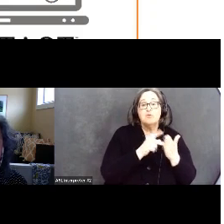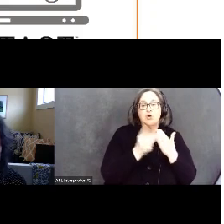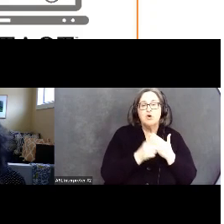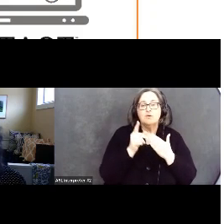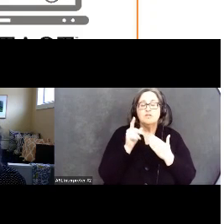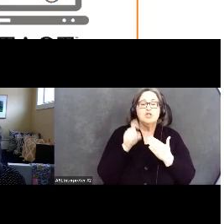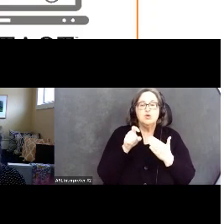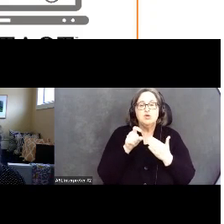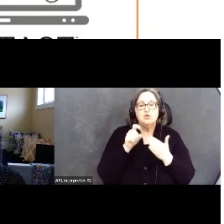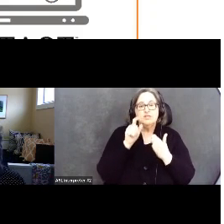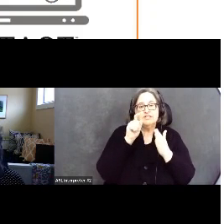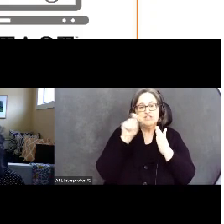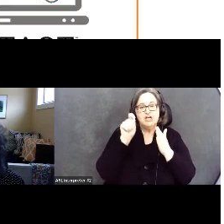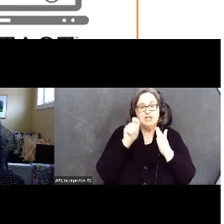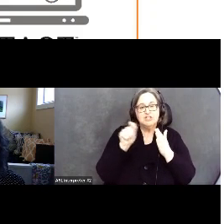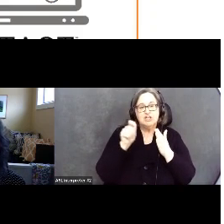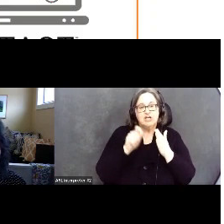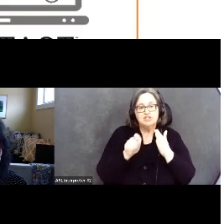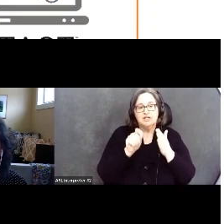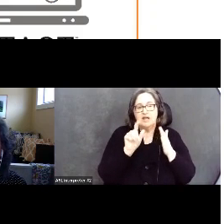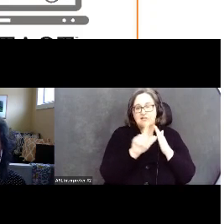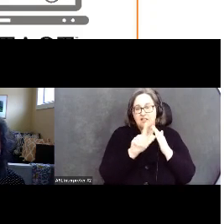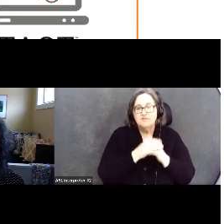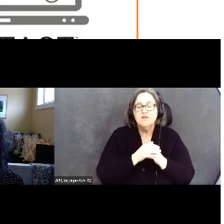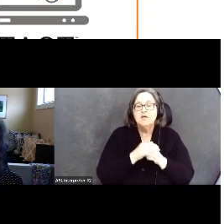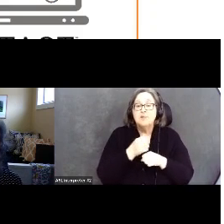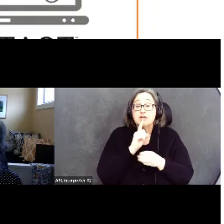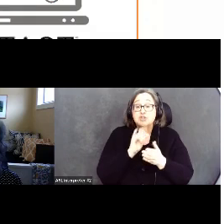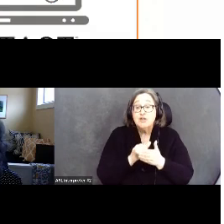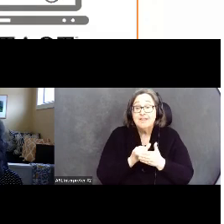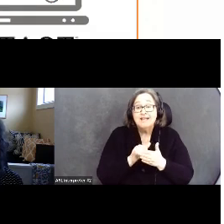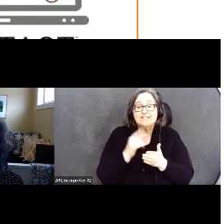check these boxes over here to the left. You want to make sure it is something that is sustainable,